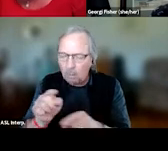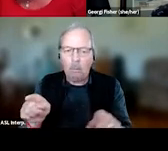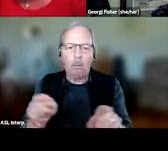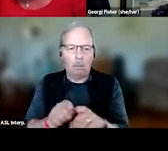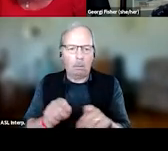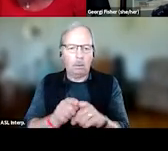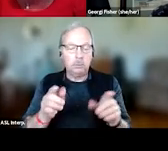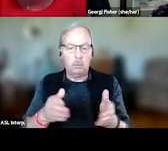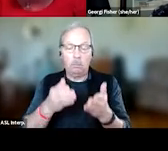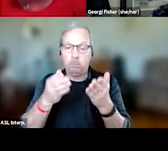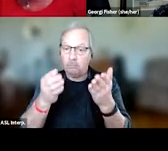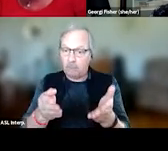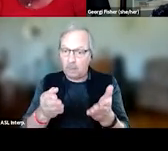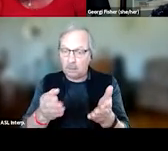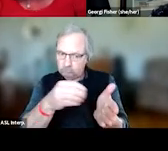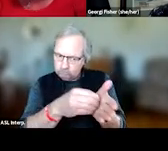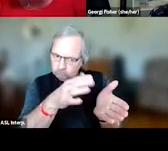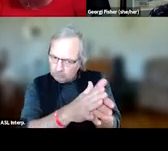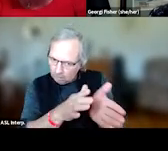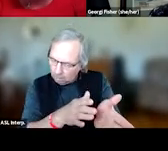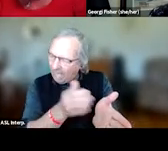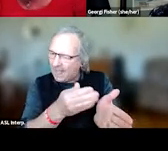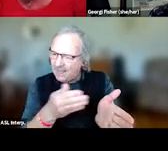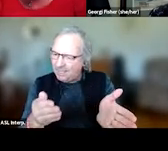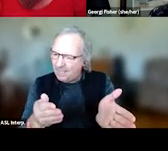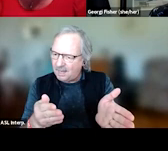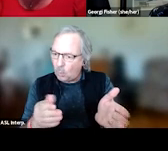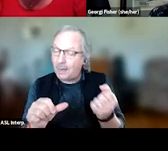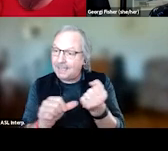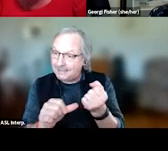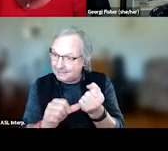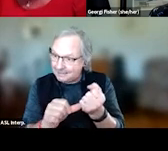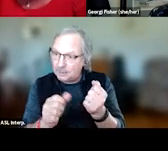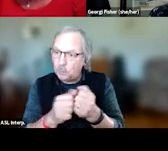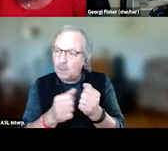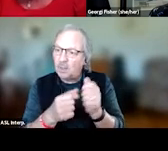you know, documentation or anything and even assistance with representative payees giving us,